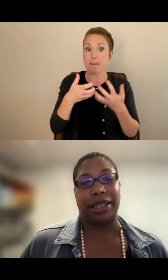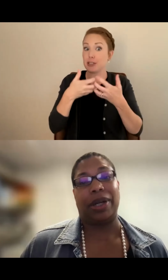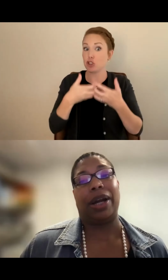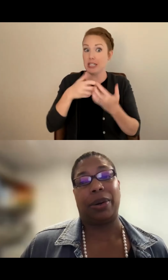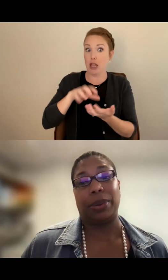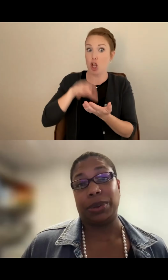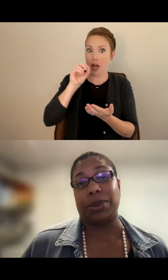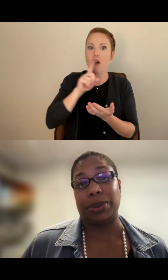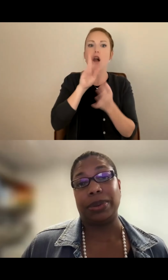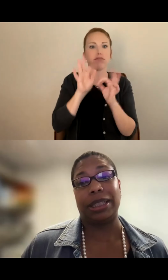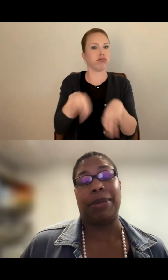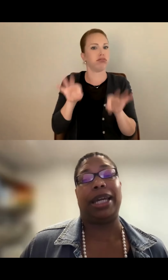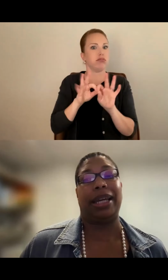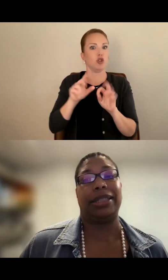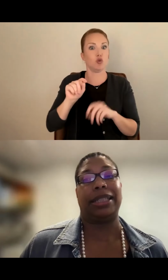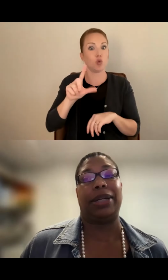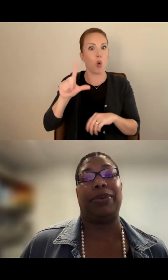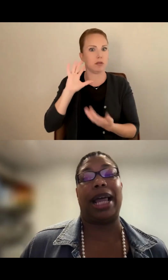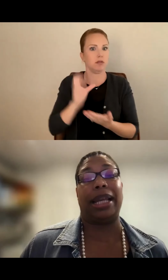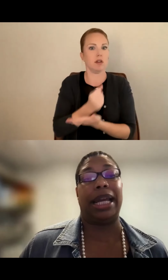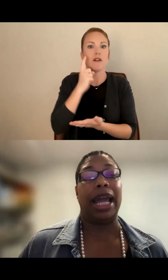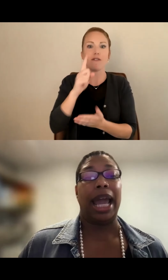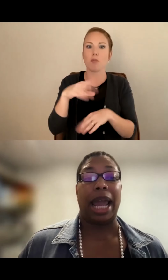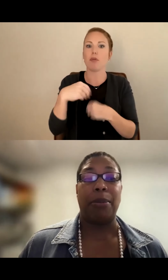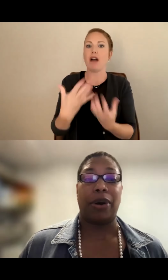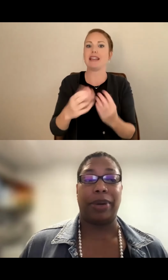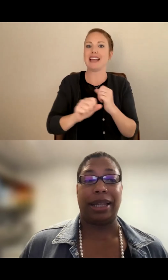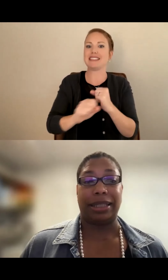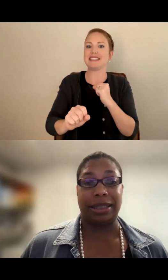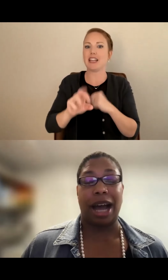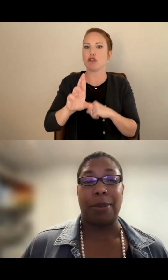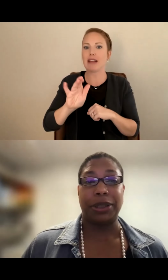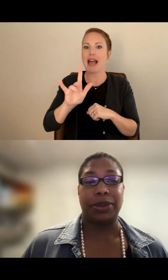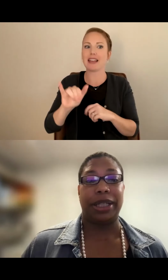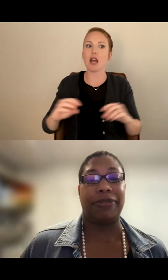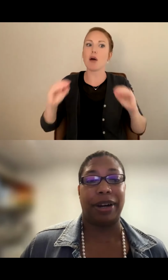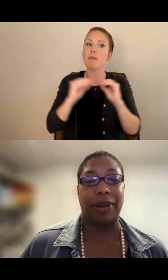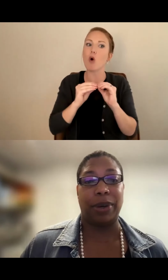learning are crucial tools and making extended reality a more realistic opportunity for everyone.